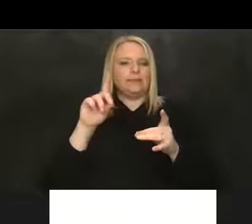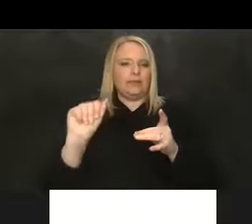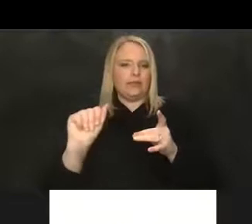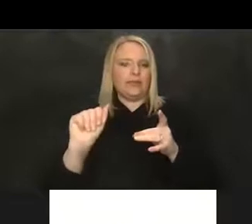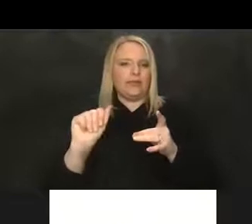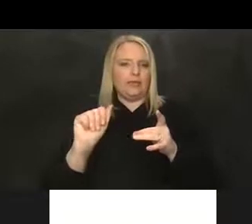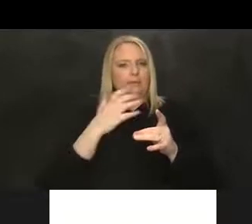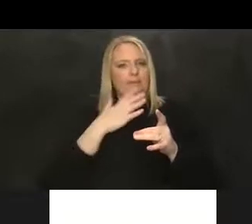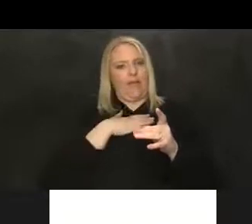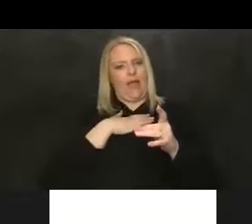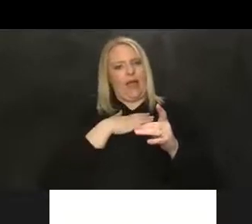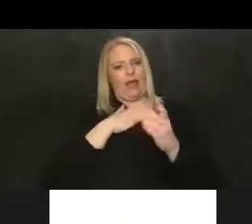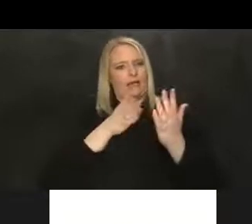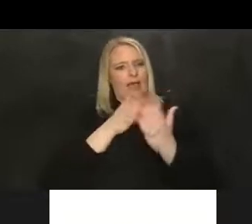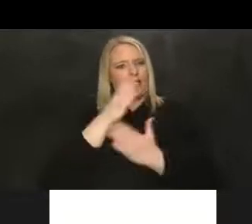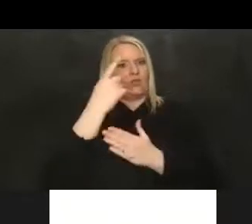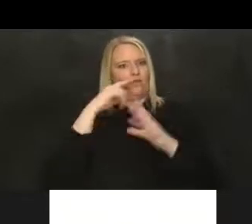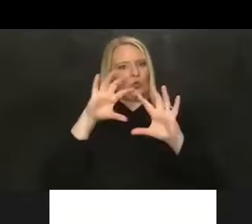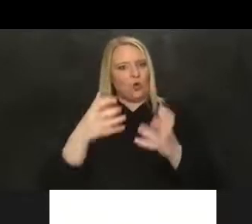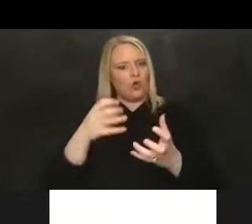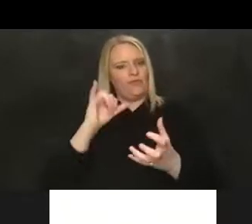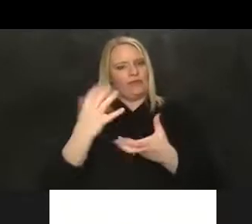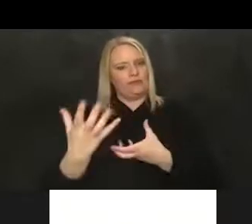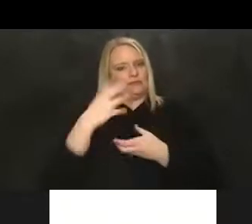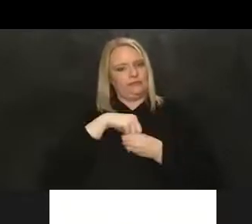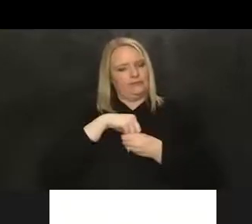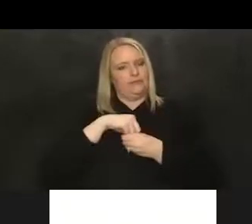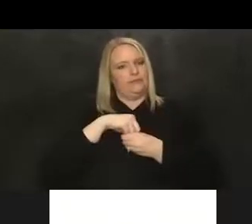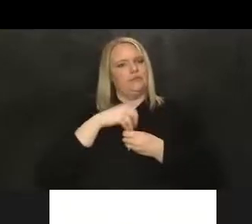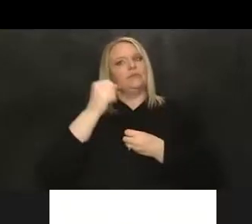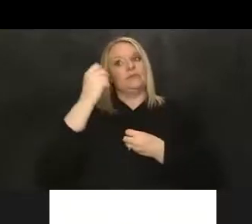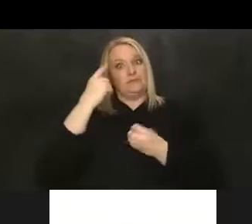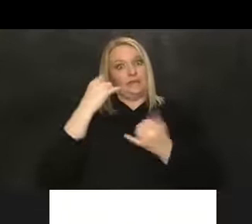just part of who I am, and, you know, it all makes complete sense now that, you know, you put A and B